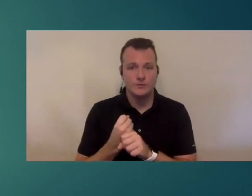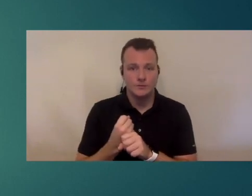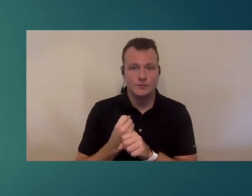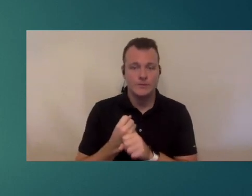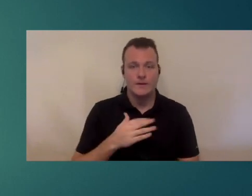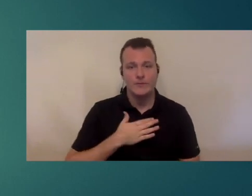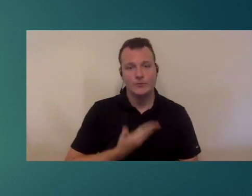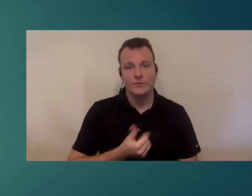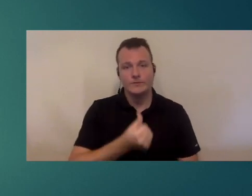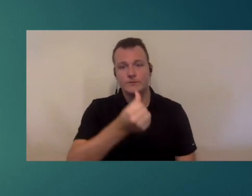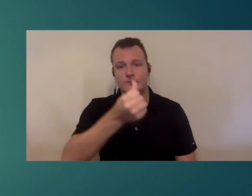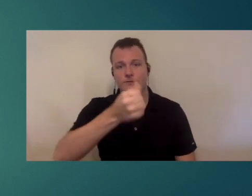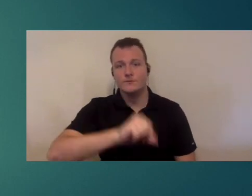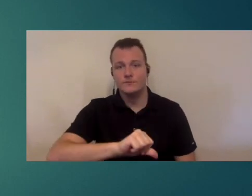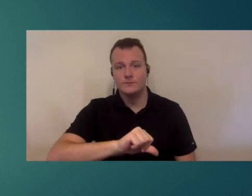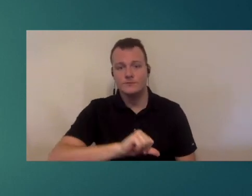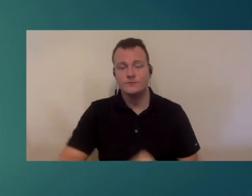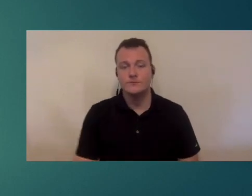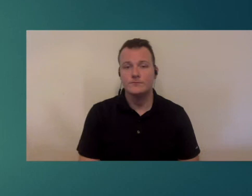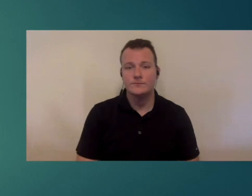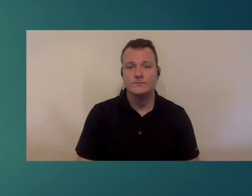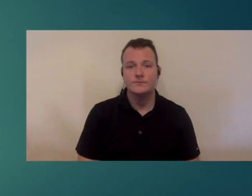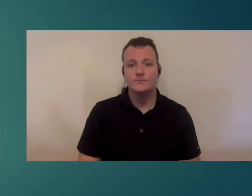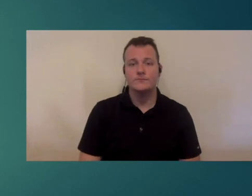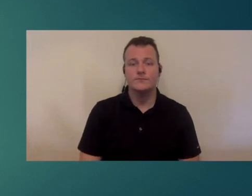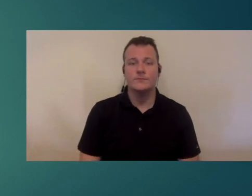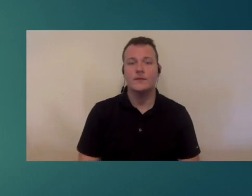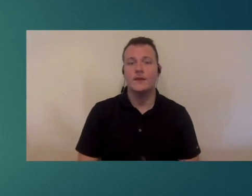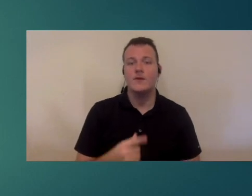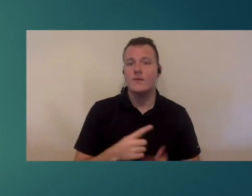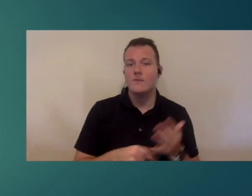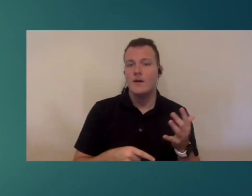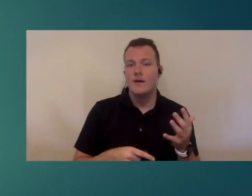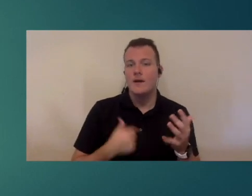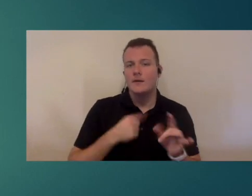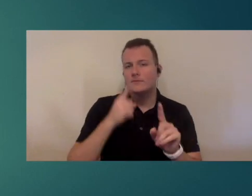willing to turn them down. And so obviously, what I'm looking for in a